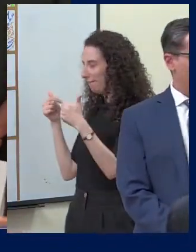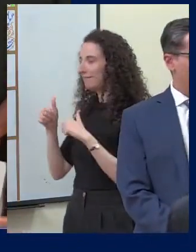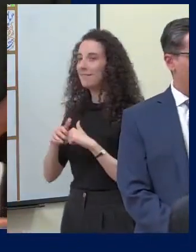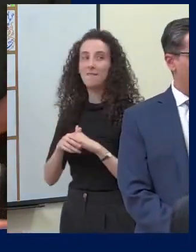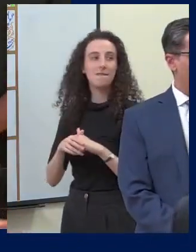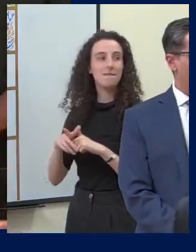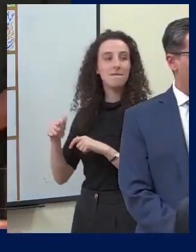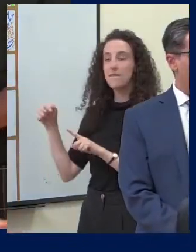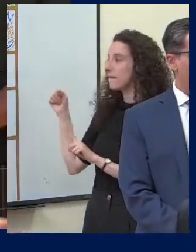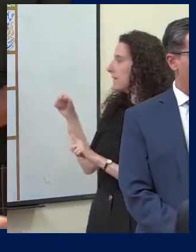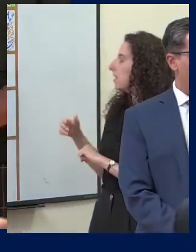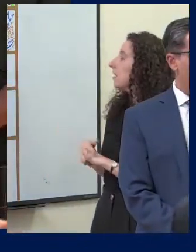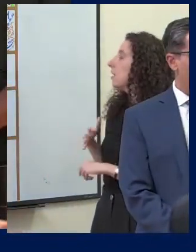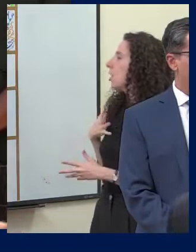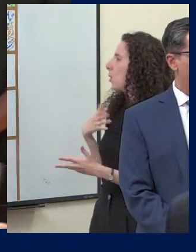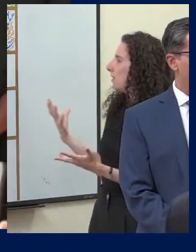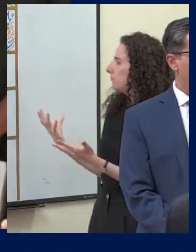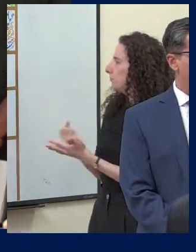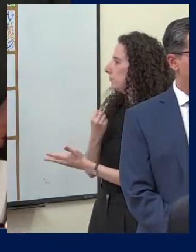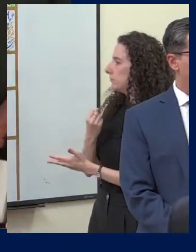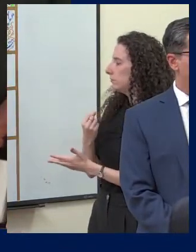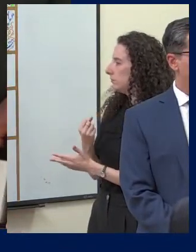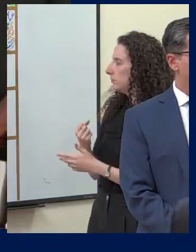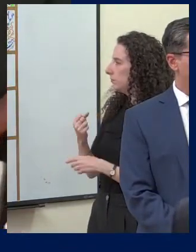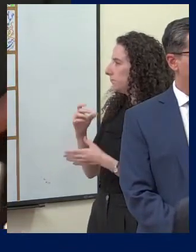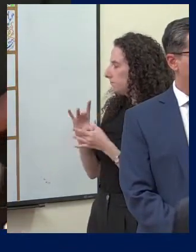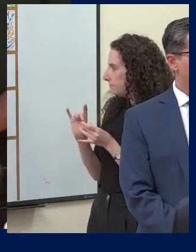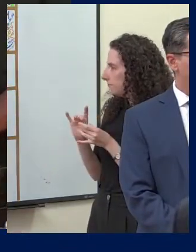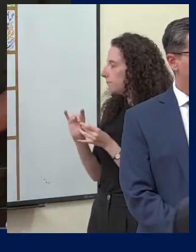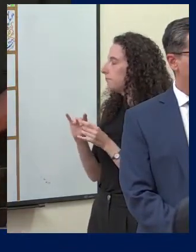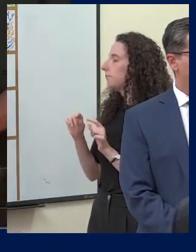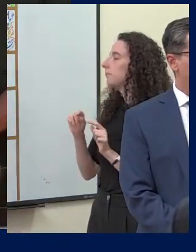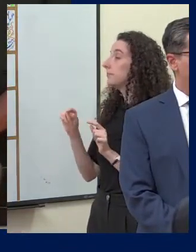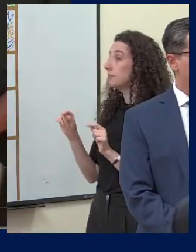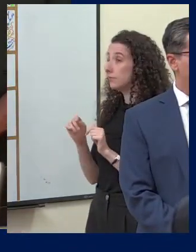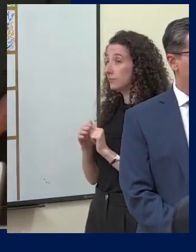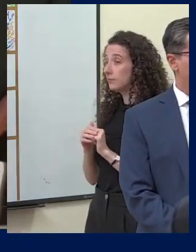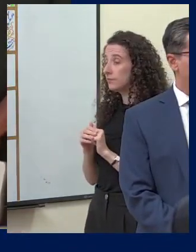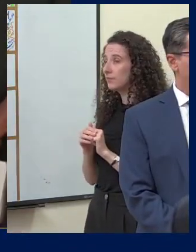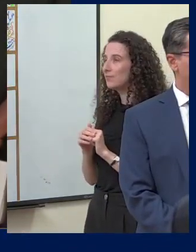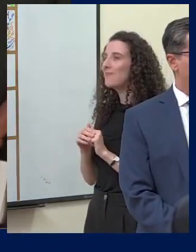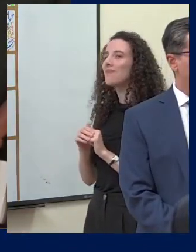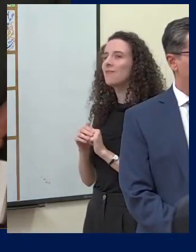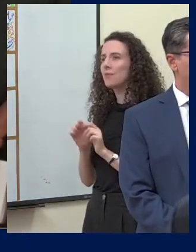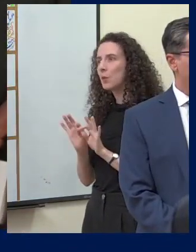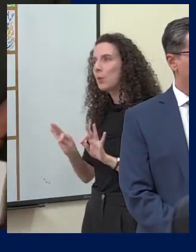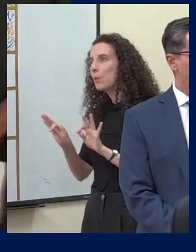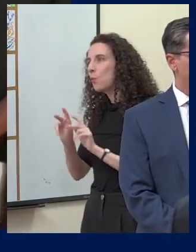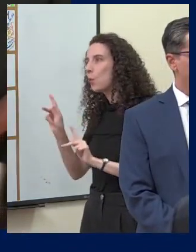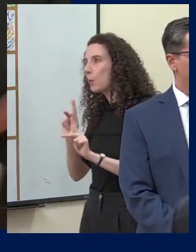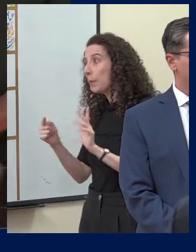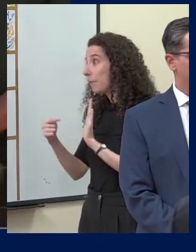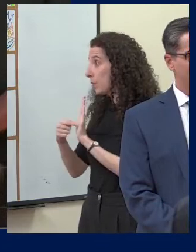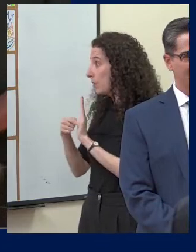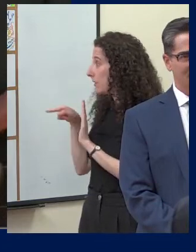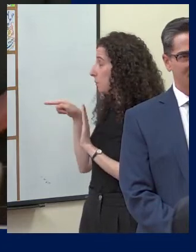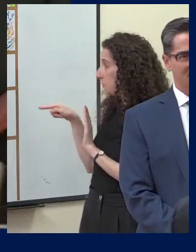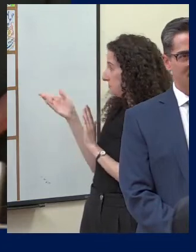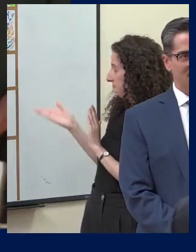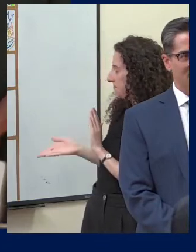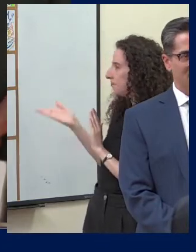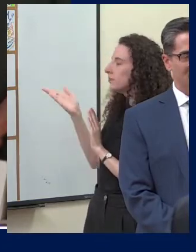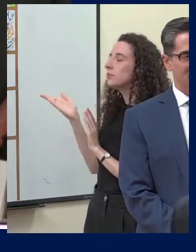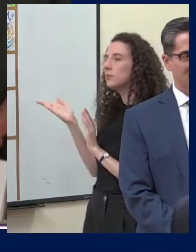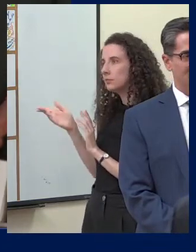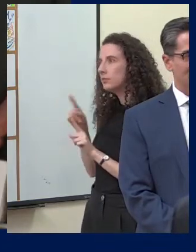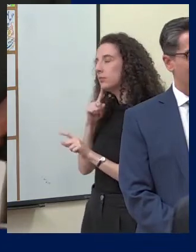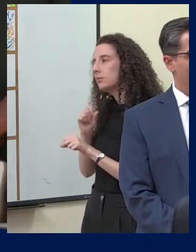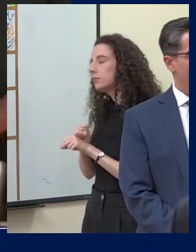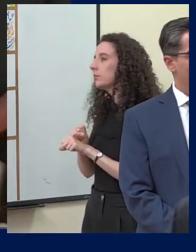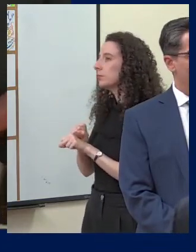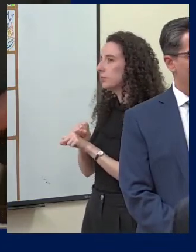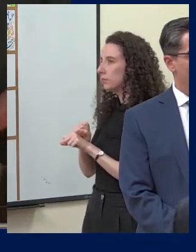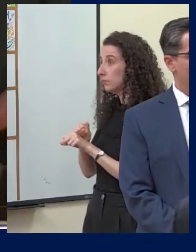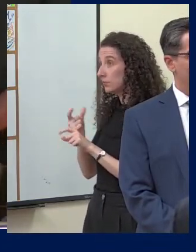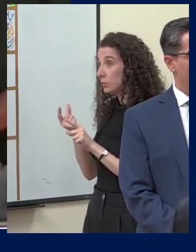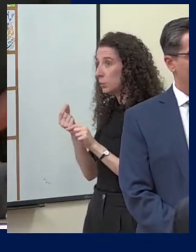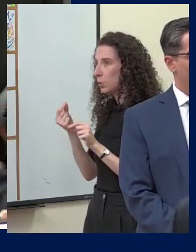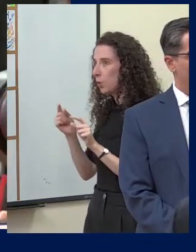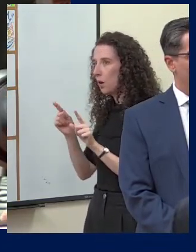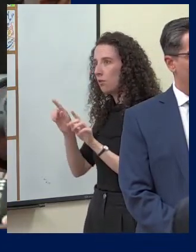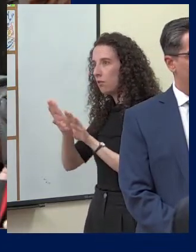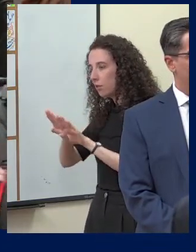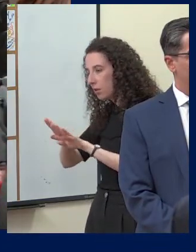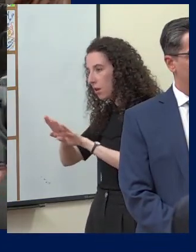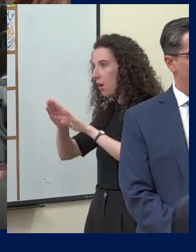I just want to say that it is people like her who really make the doors open when everyone